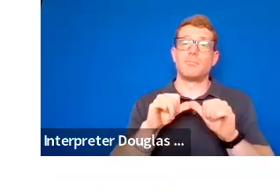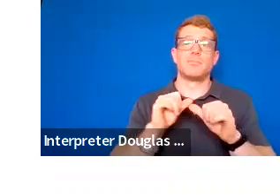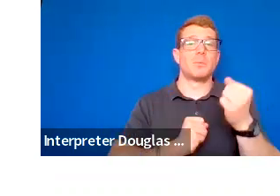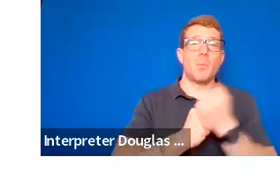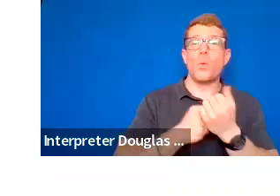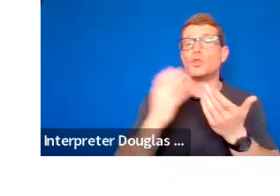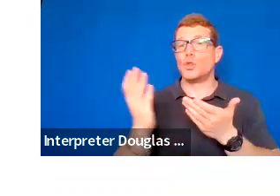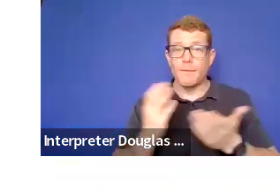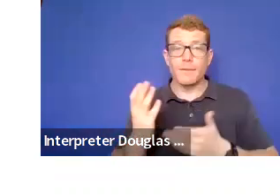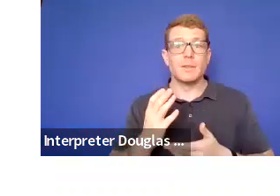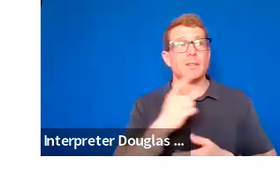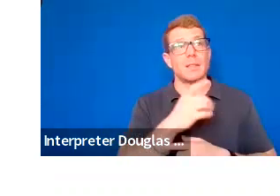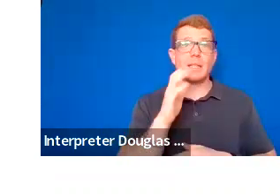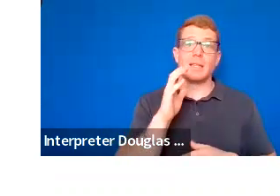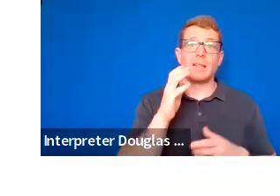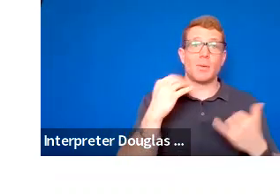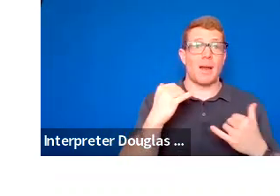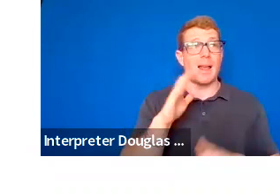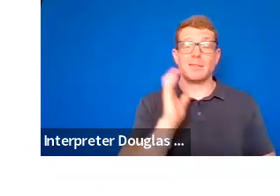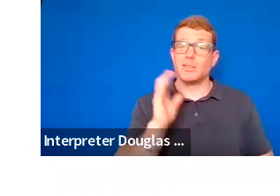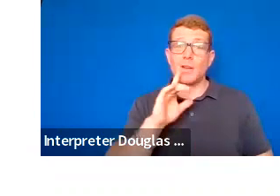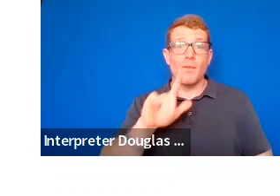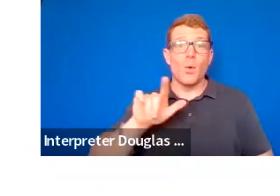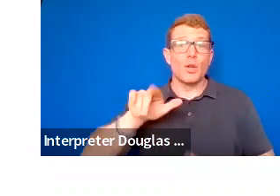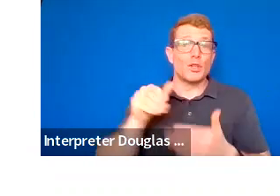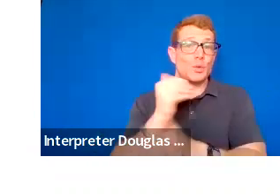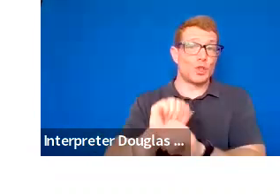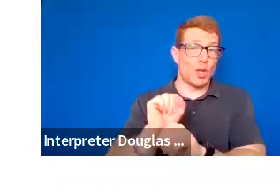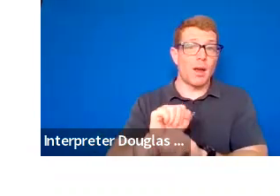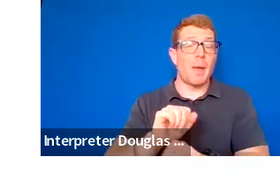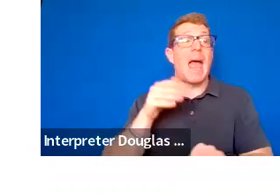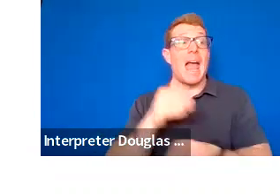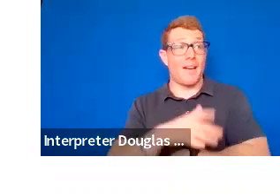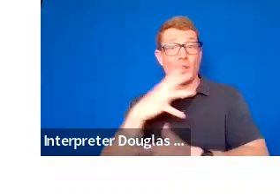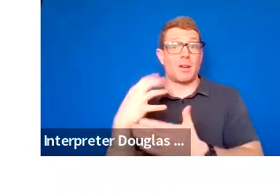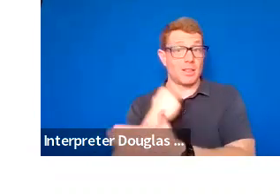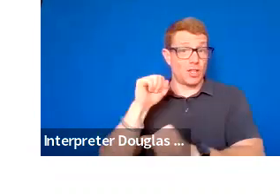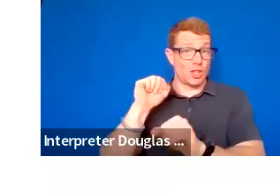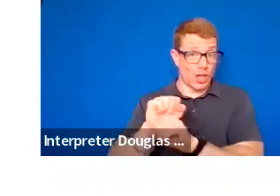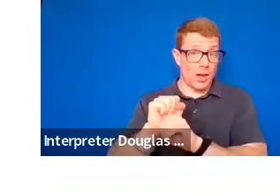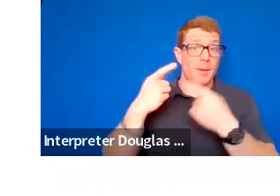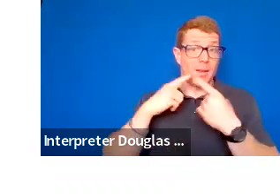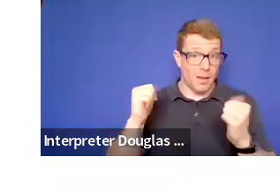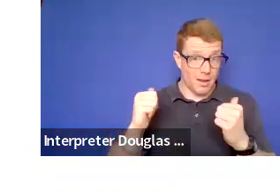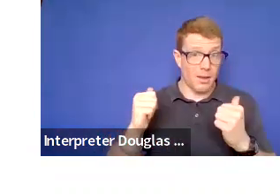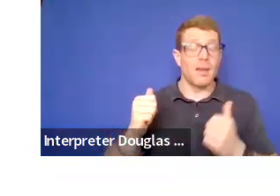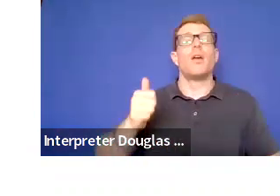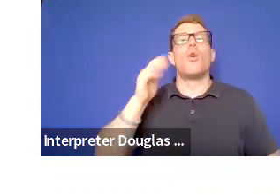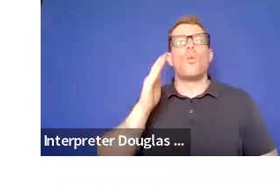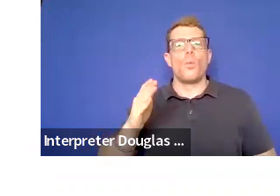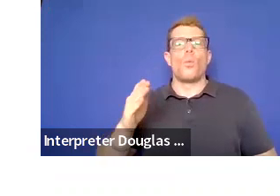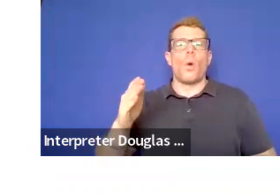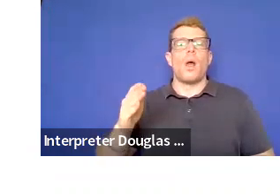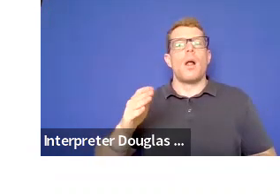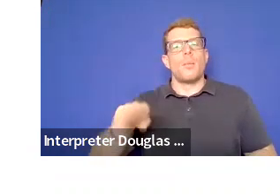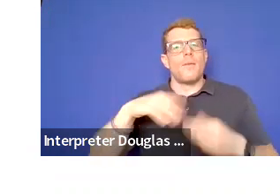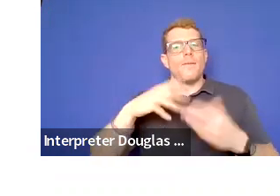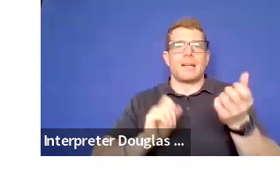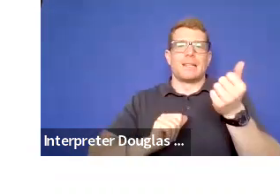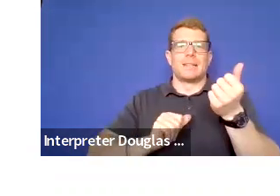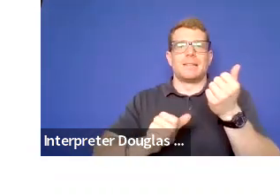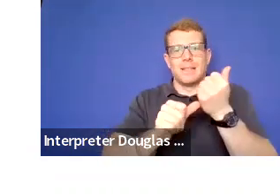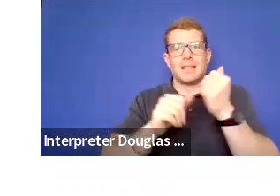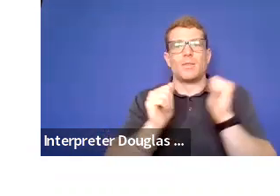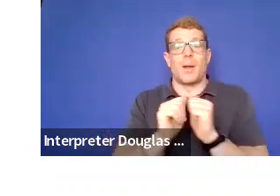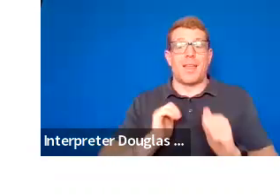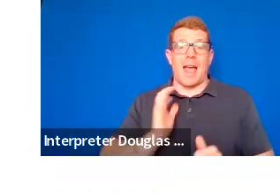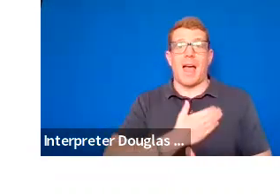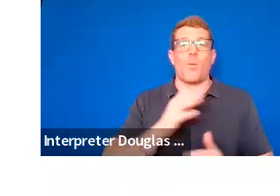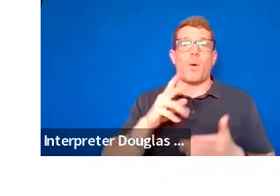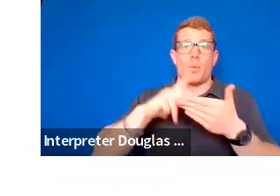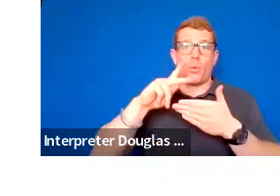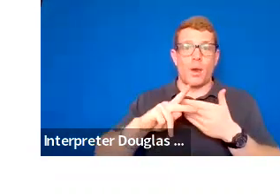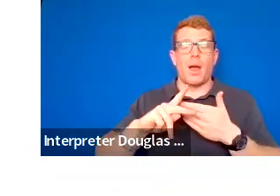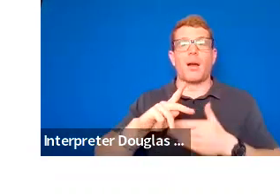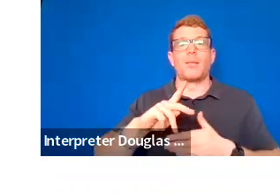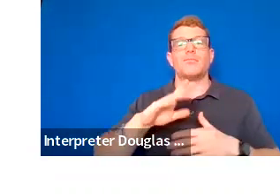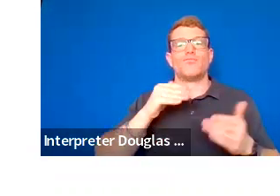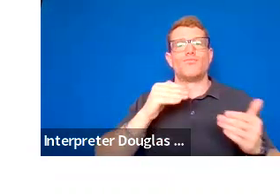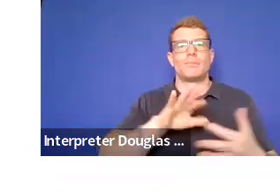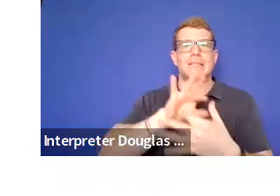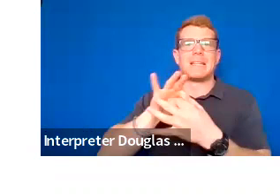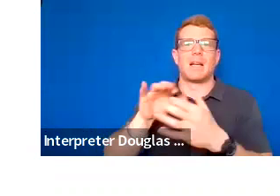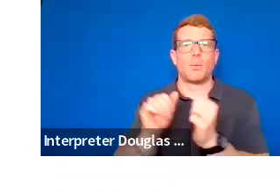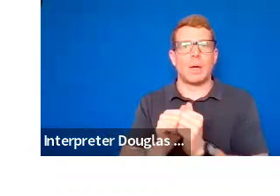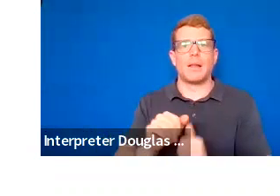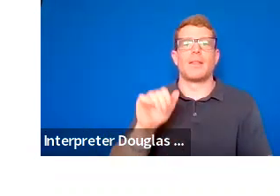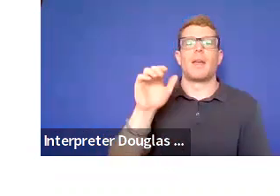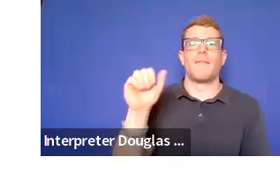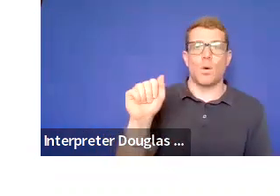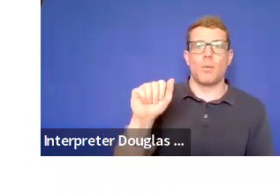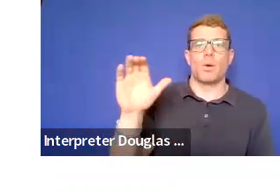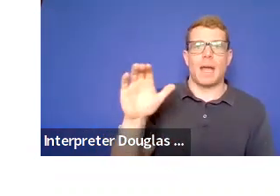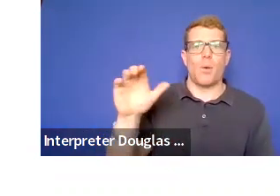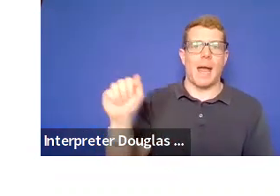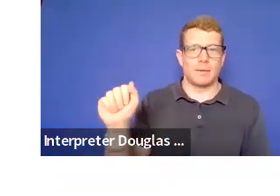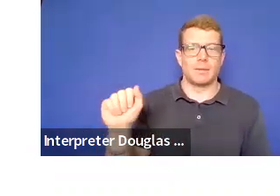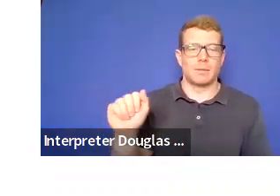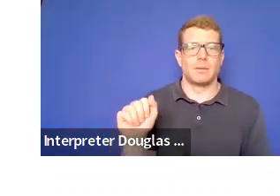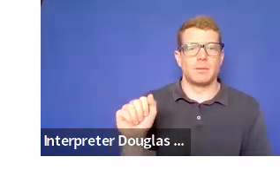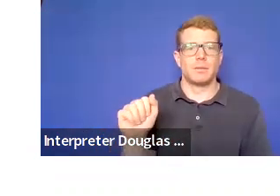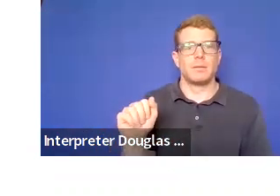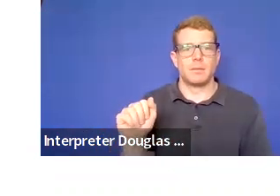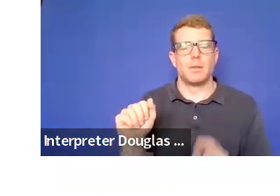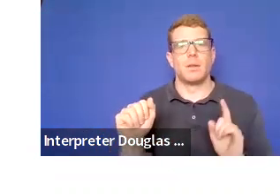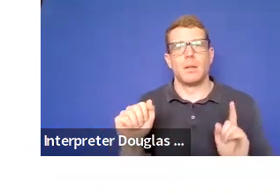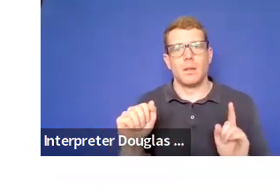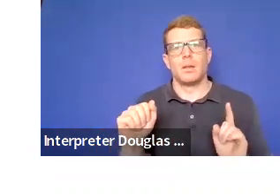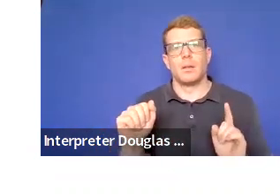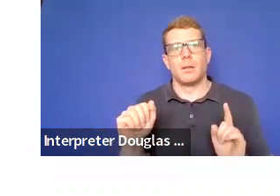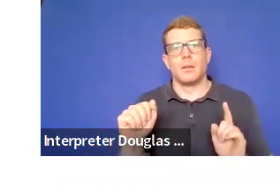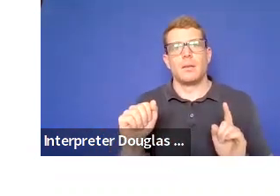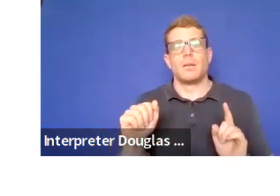Once he acquires in your job, then he will be then provided assistance throughout our program to connect with the full with care of active see exactly which plan fits the needs that he currently has And then, once this medicare.